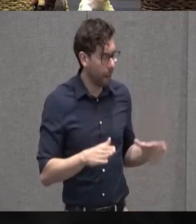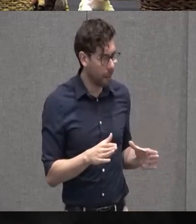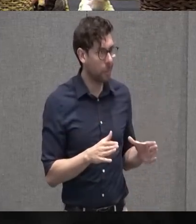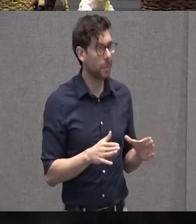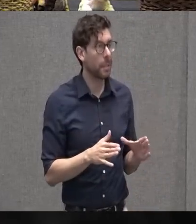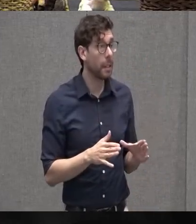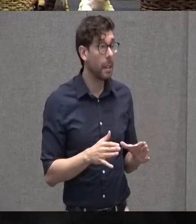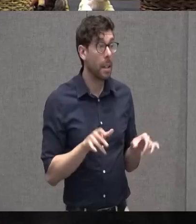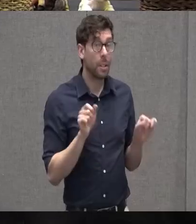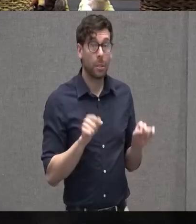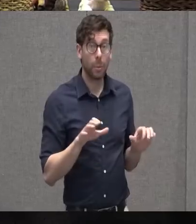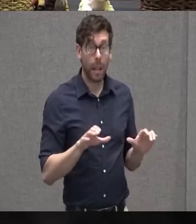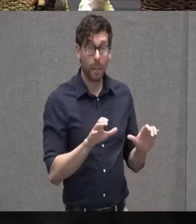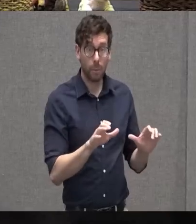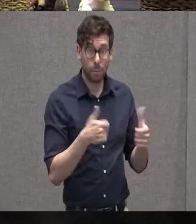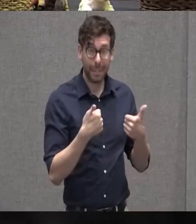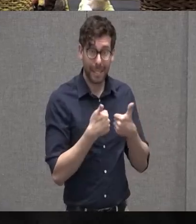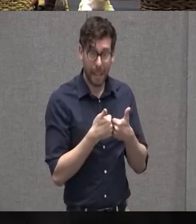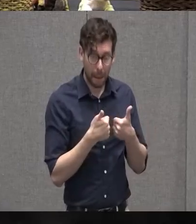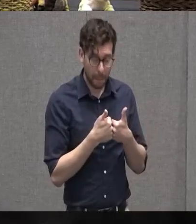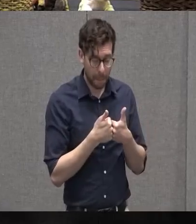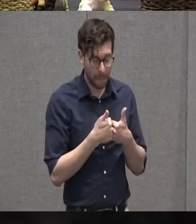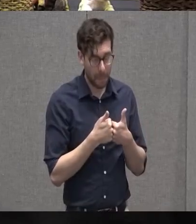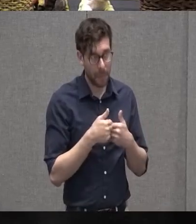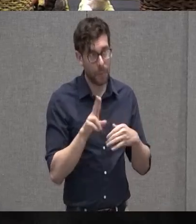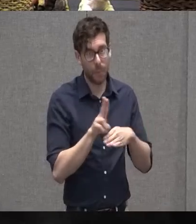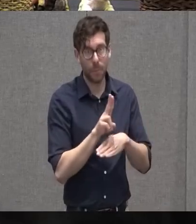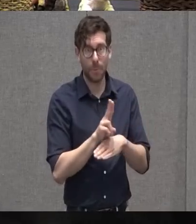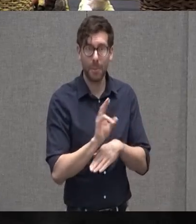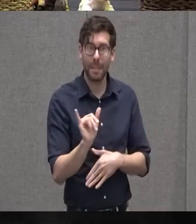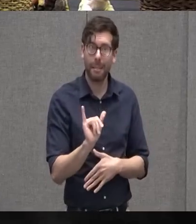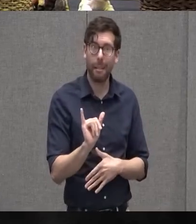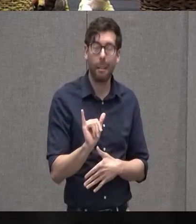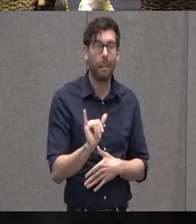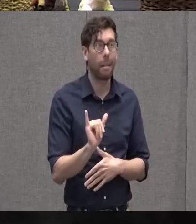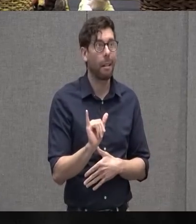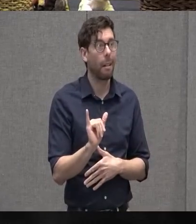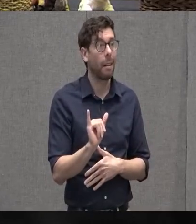Miss Abby using like groceries from your cabinets,